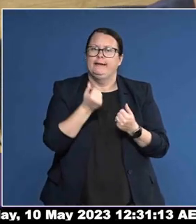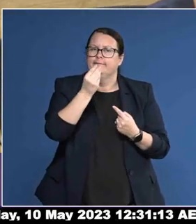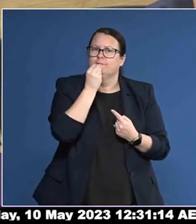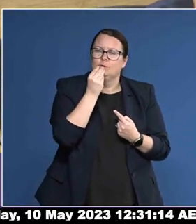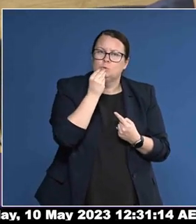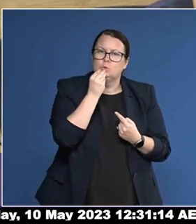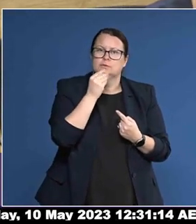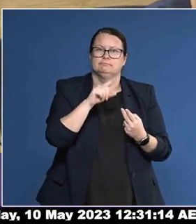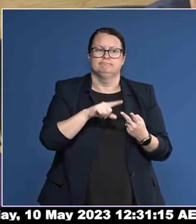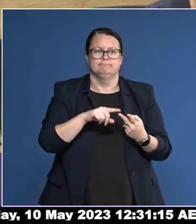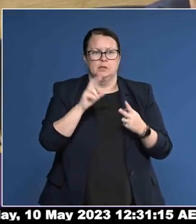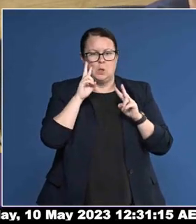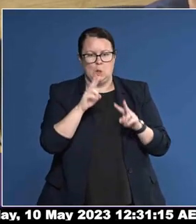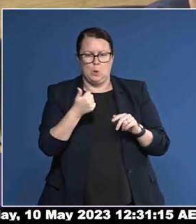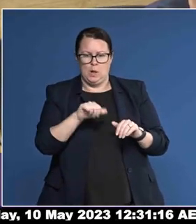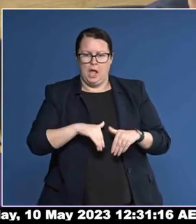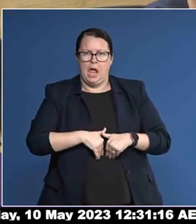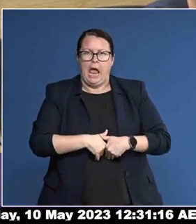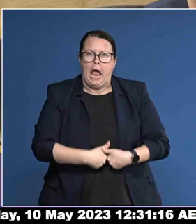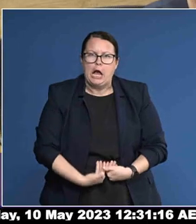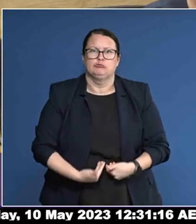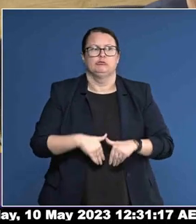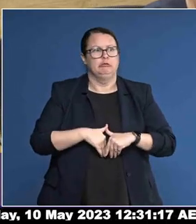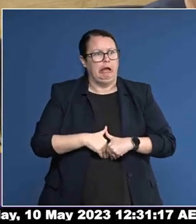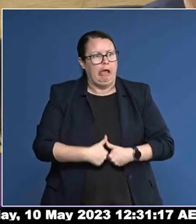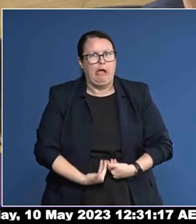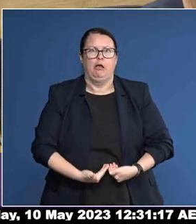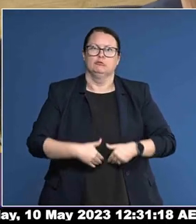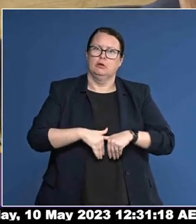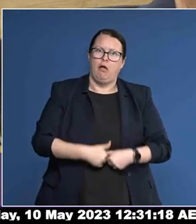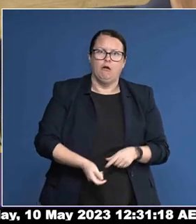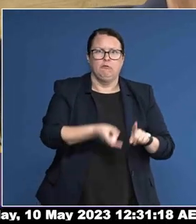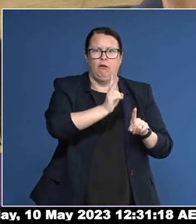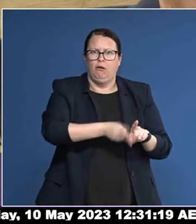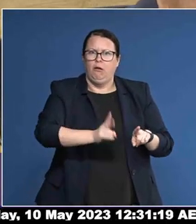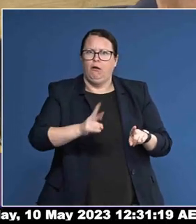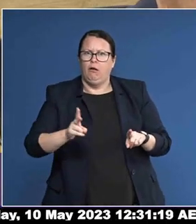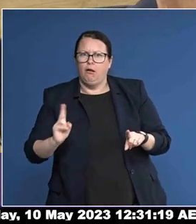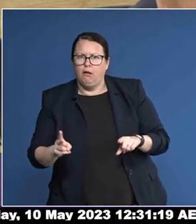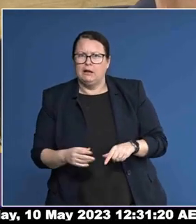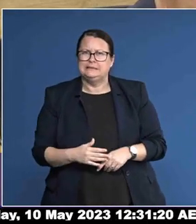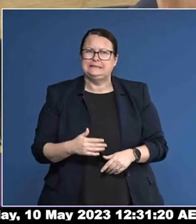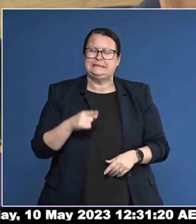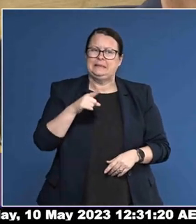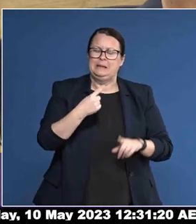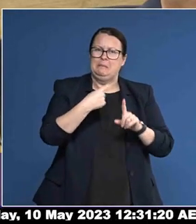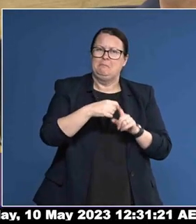showing signs of hunger on a regular basis, concern that bowel motions on a regular basis